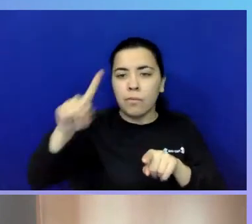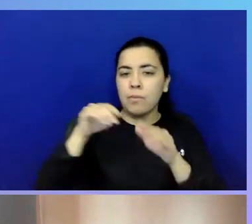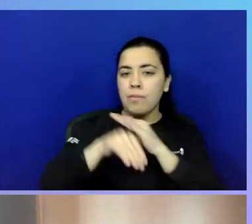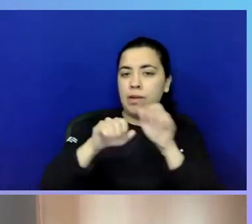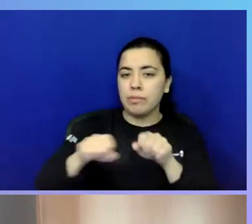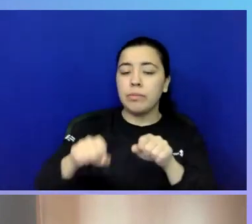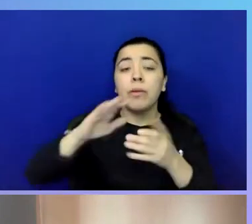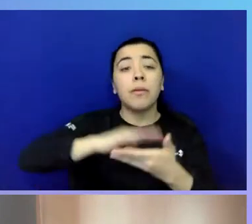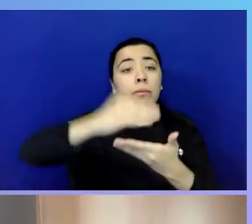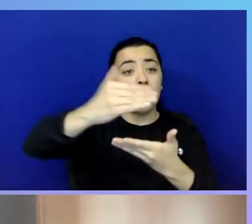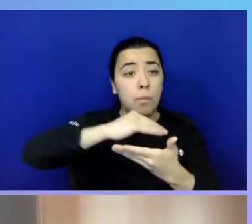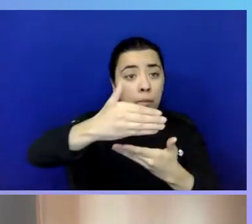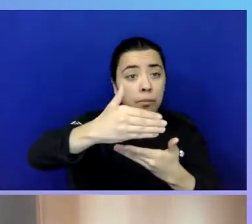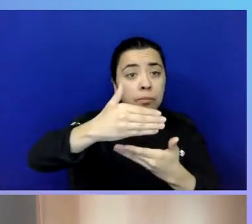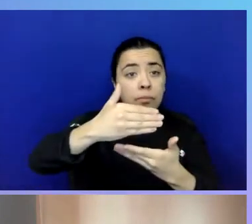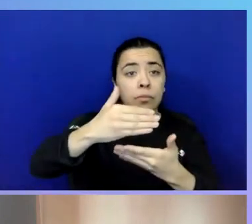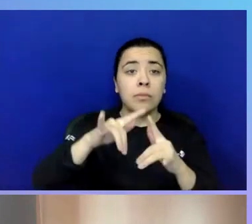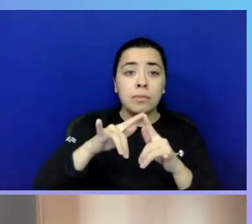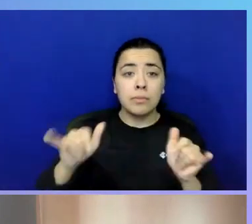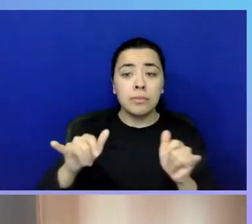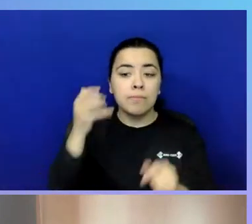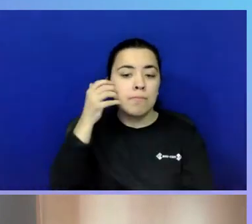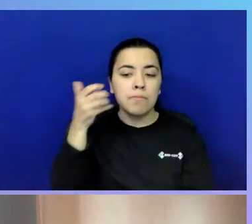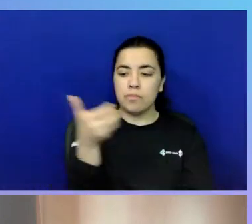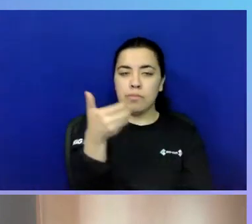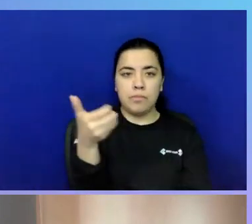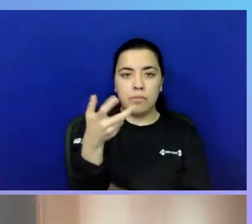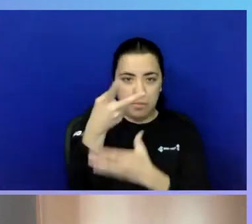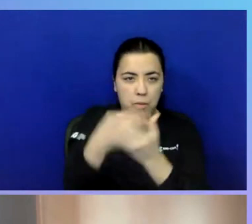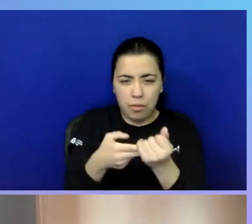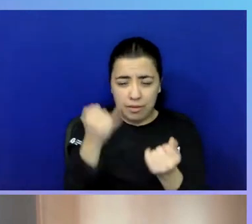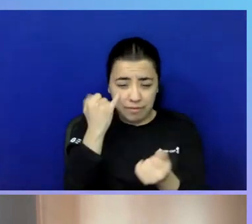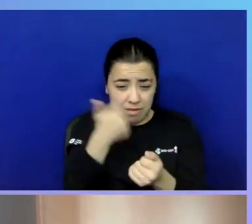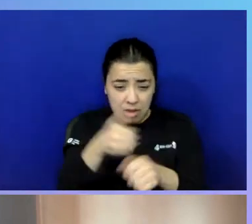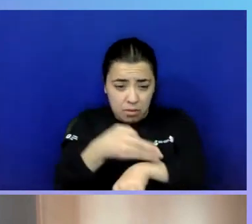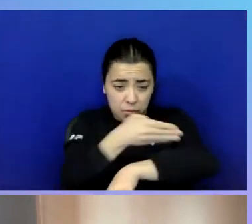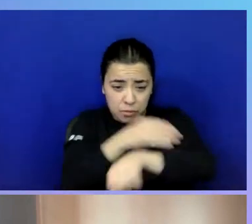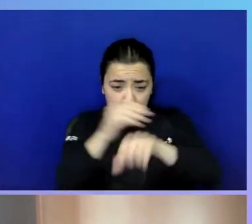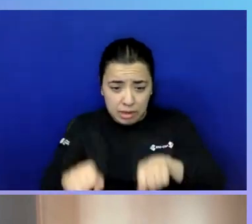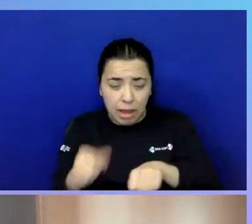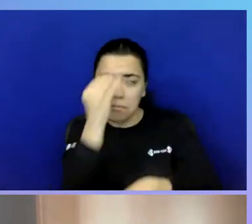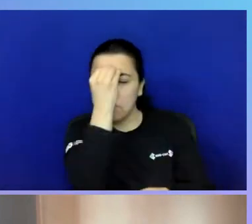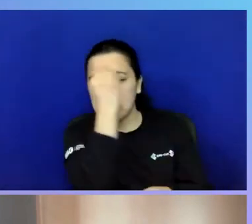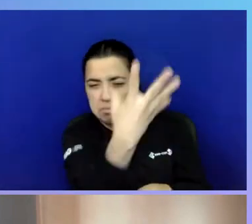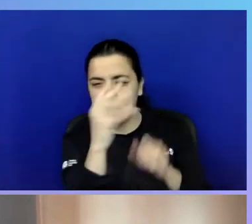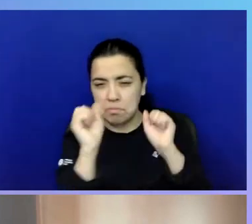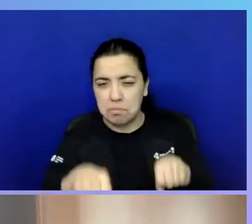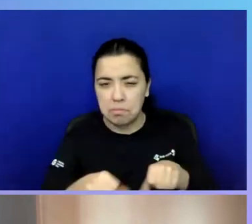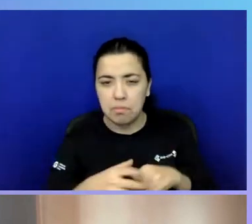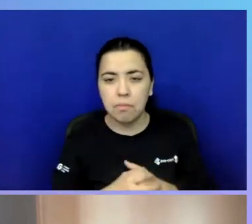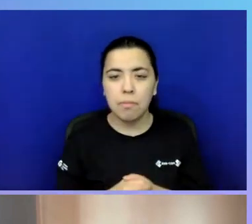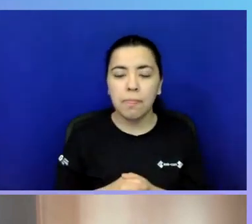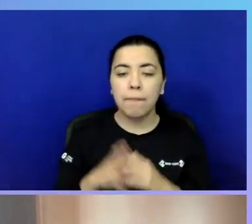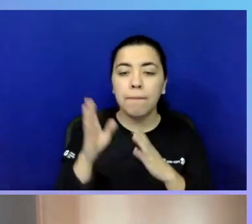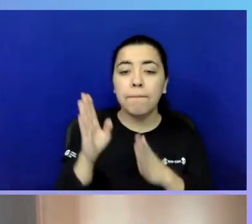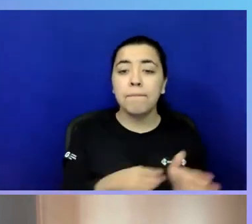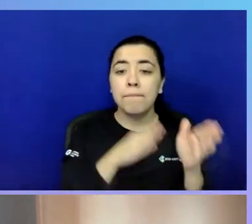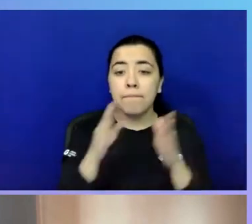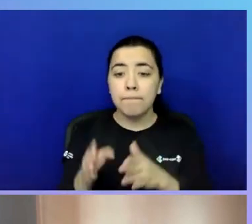could be improved. And then finally, we would provide allied, uh, developers and design documentation in